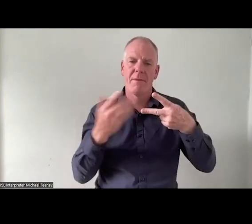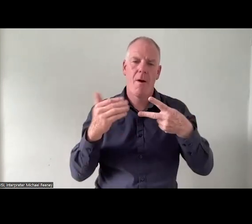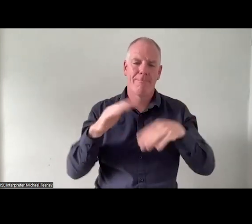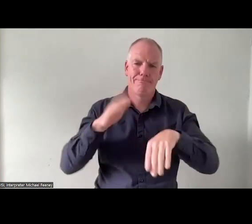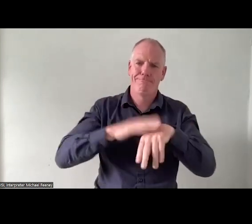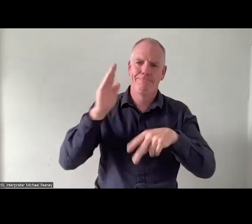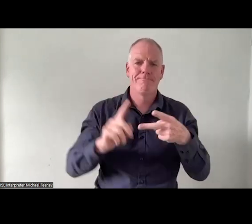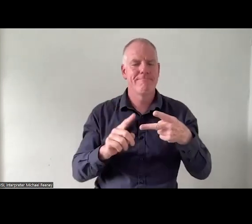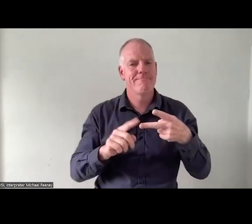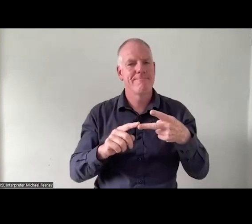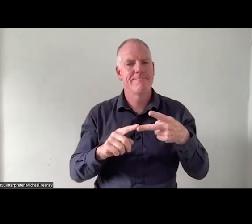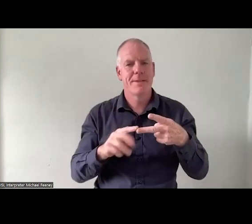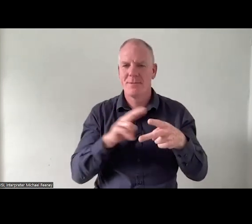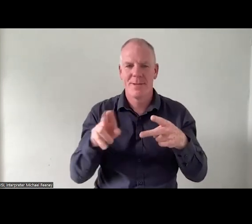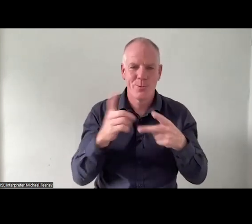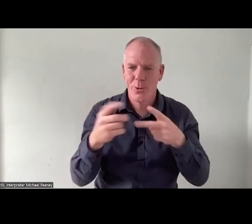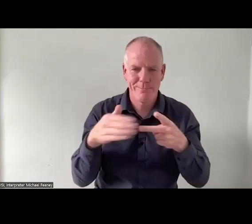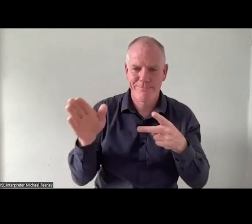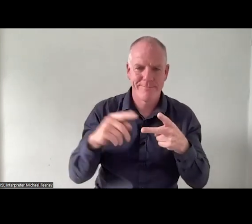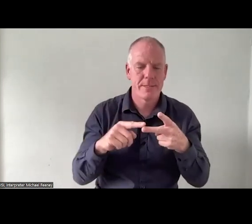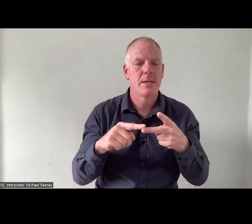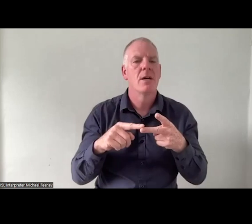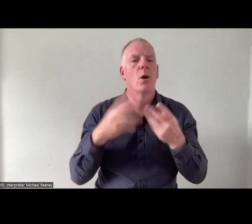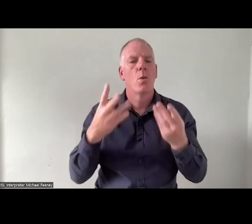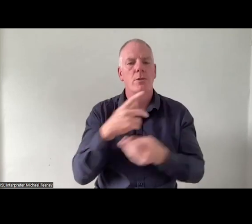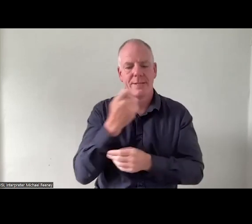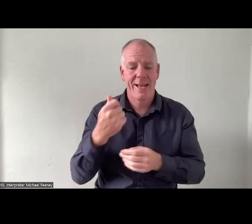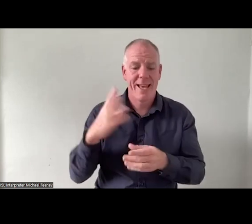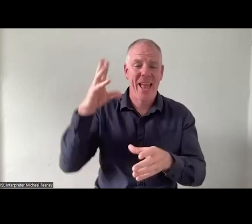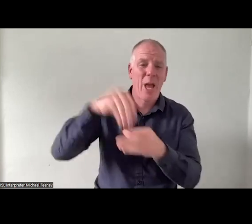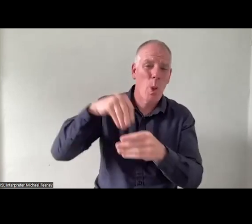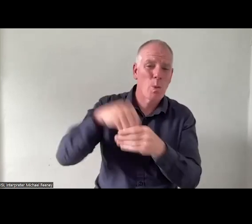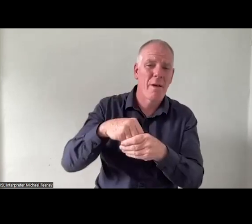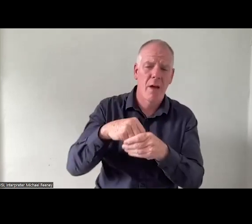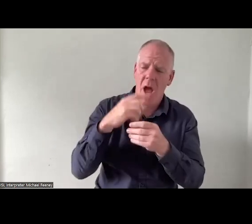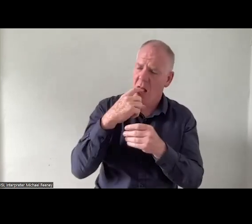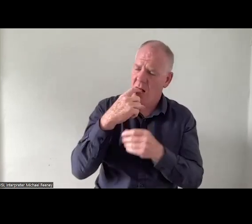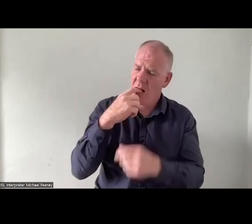which I'm sure you wouldn't do that, Adrian, but we just want to say that inclusivity is incredibly important to us.